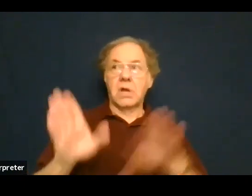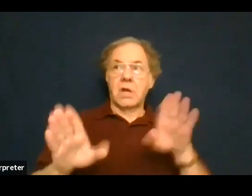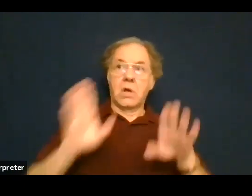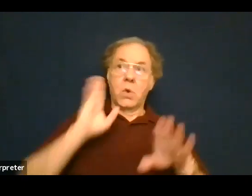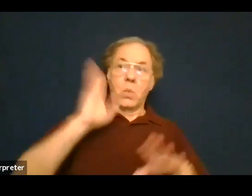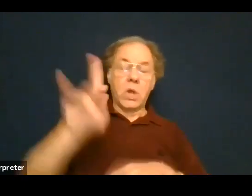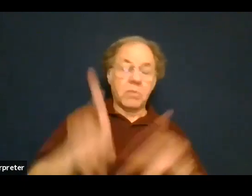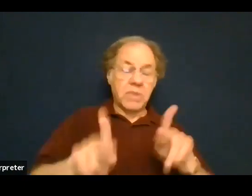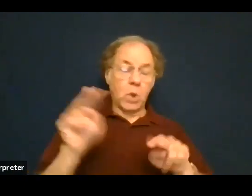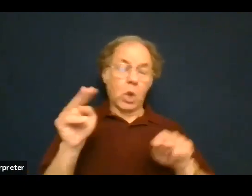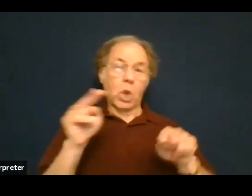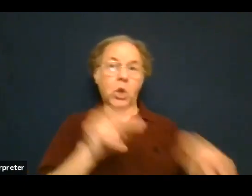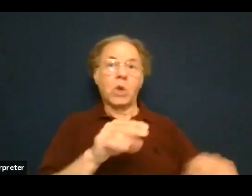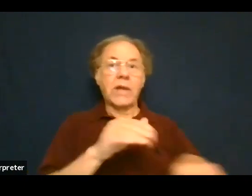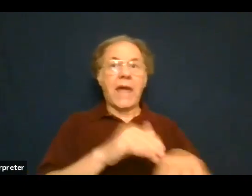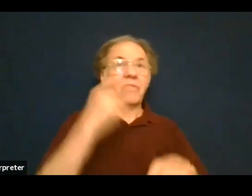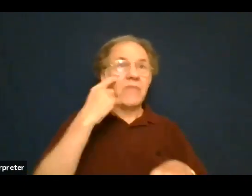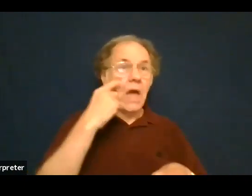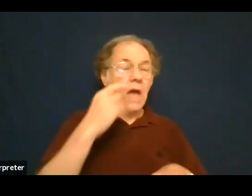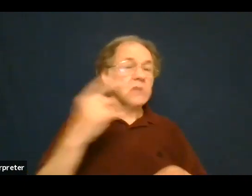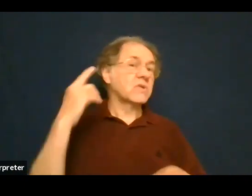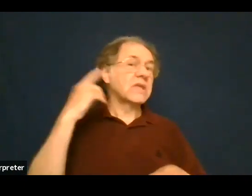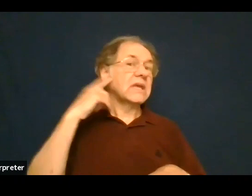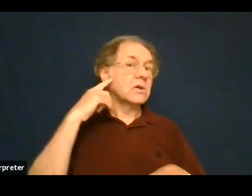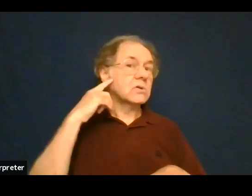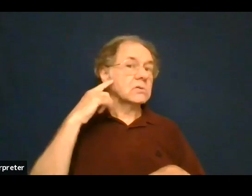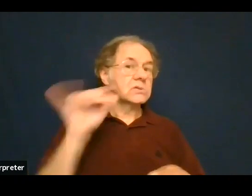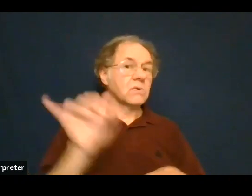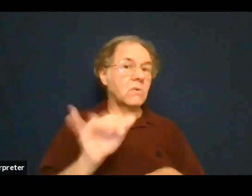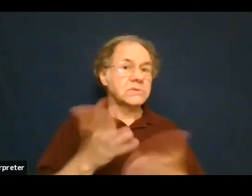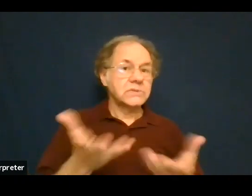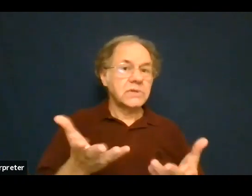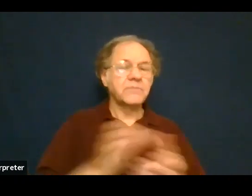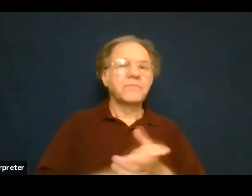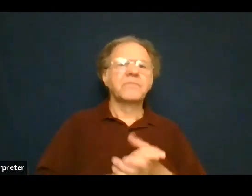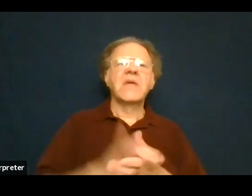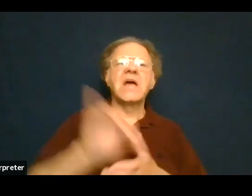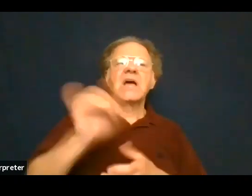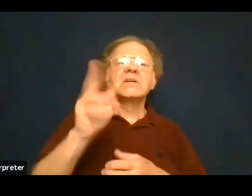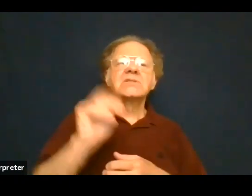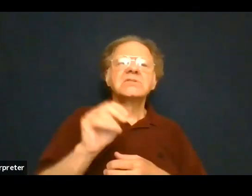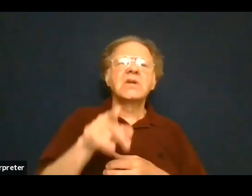the eyes or the ear? And Jen, I know you had and had an answer, at least